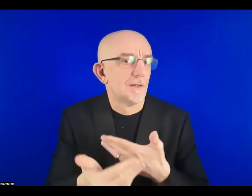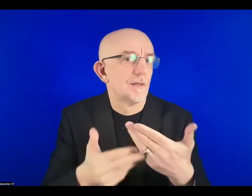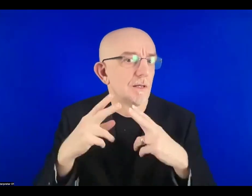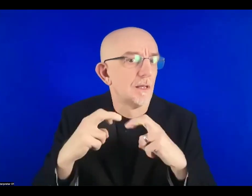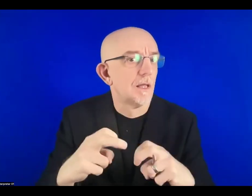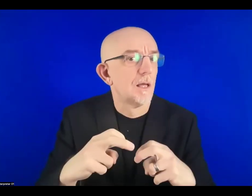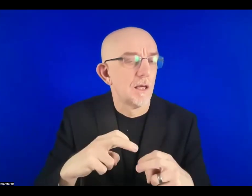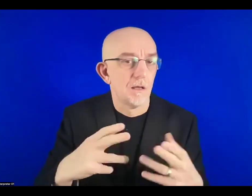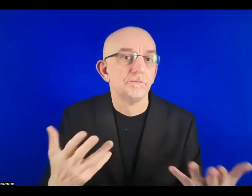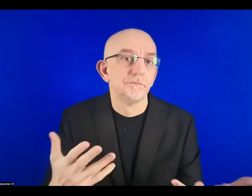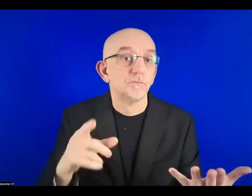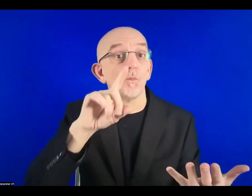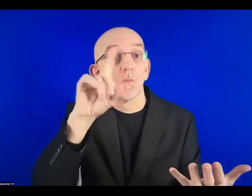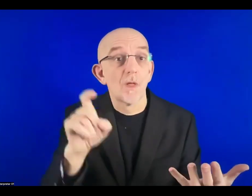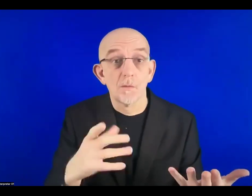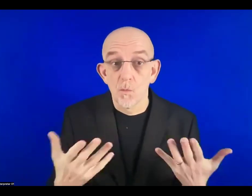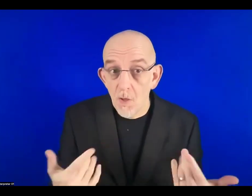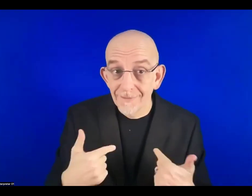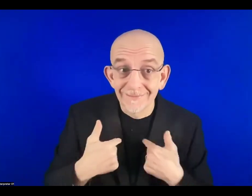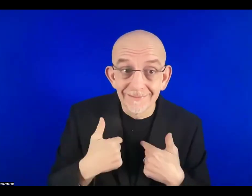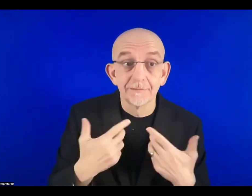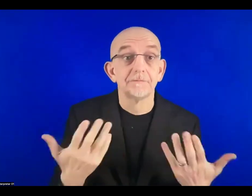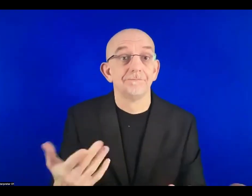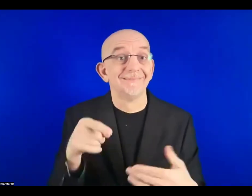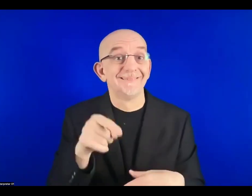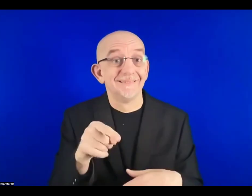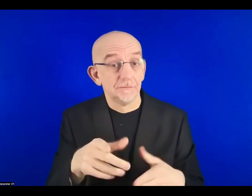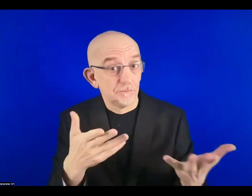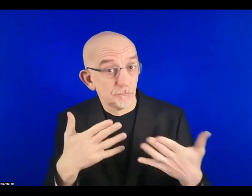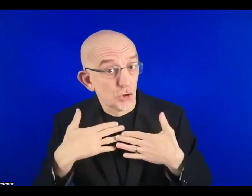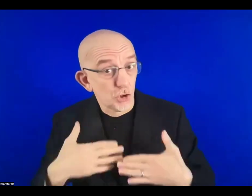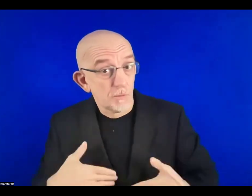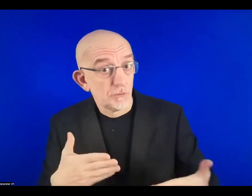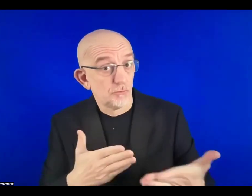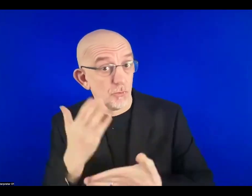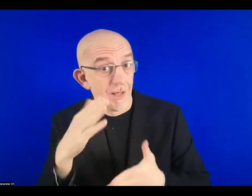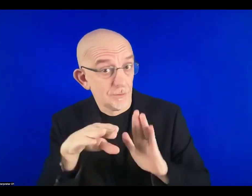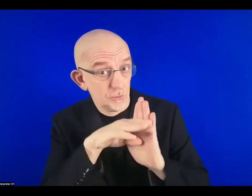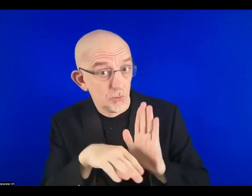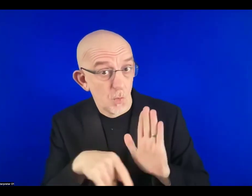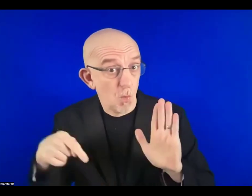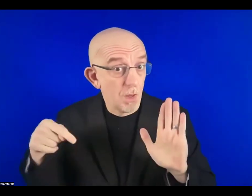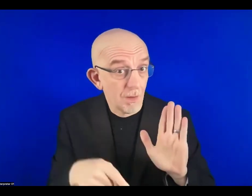interested roughly in your proposal, and the question will be do you have an idea, do